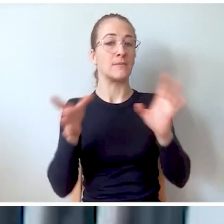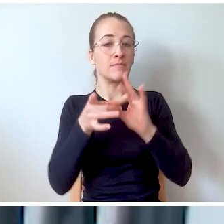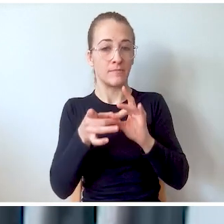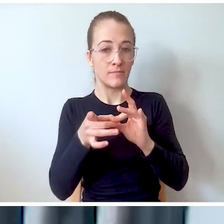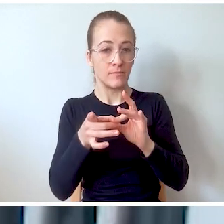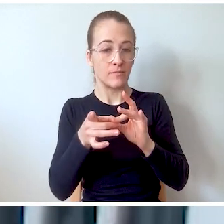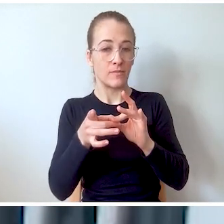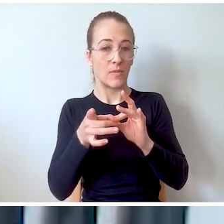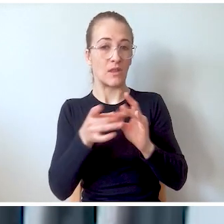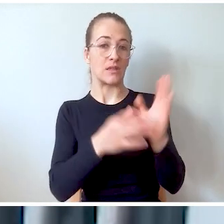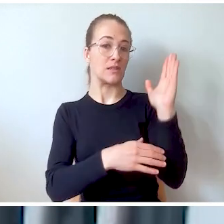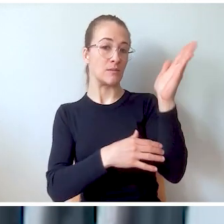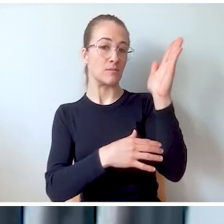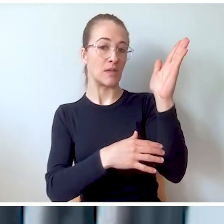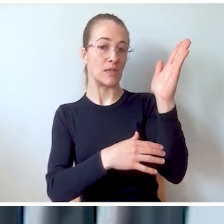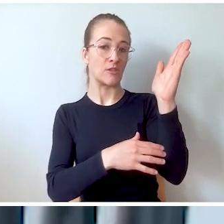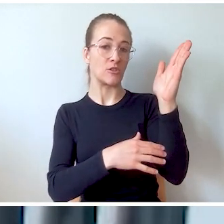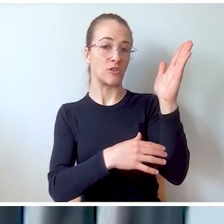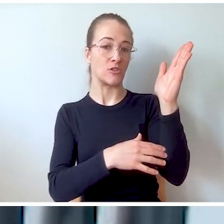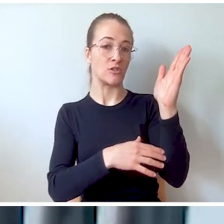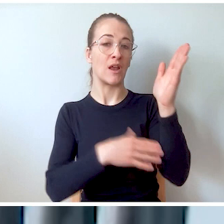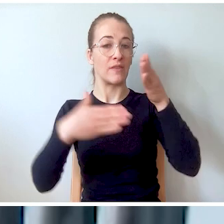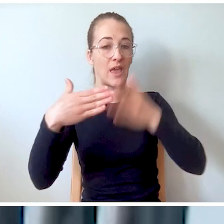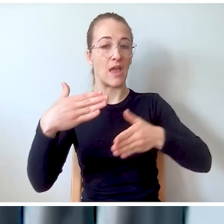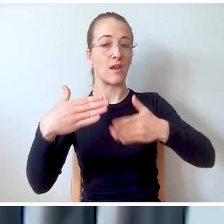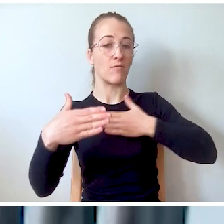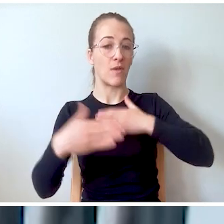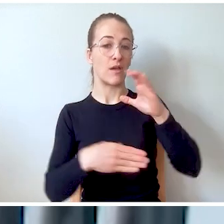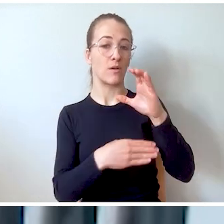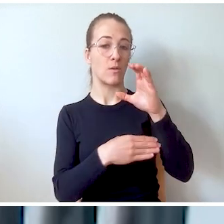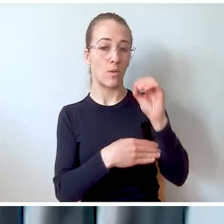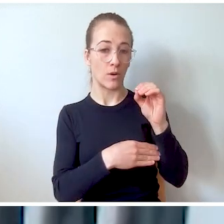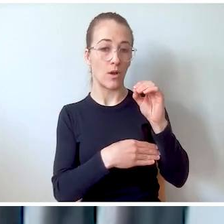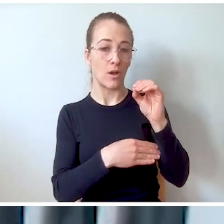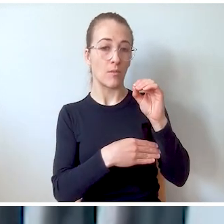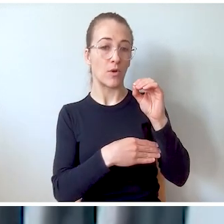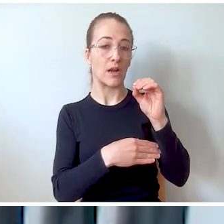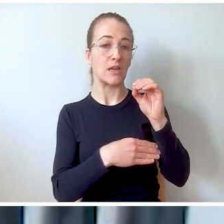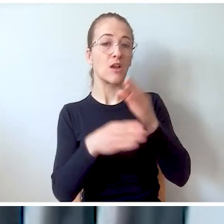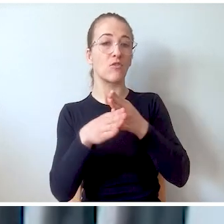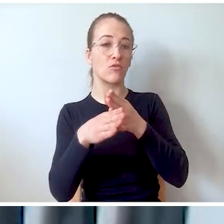to the speech that I gave at the end of my corporate career as an undergraduate,